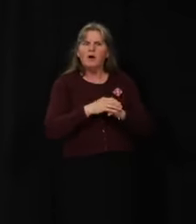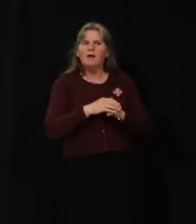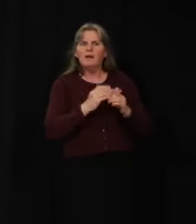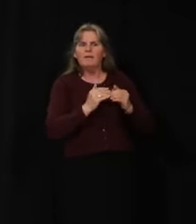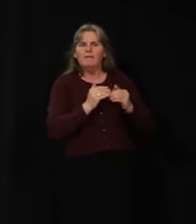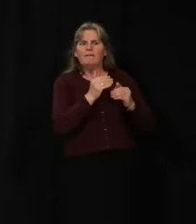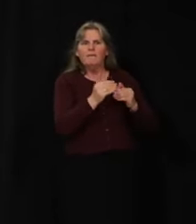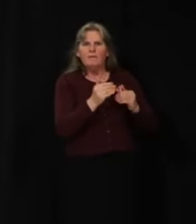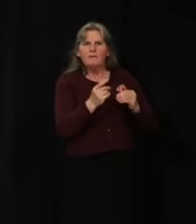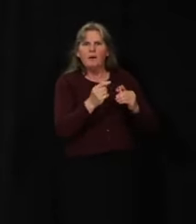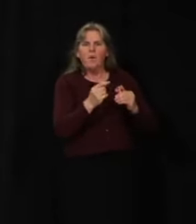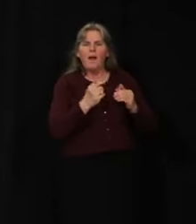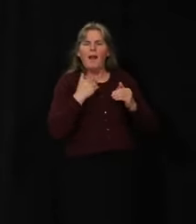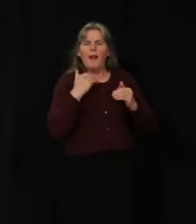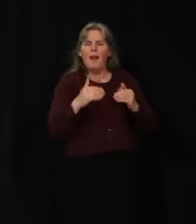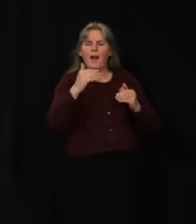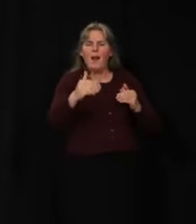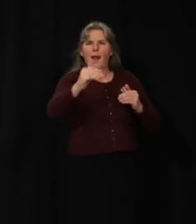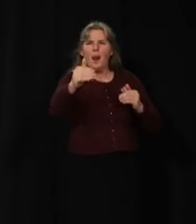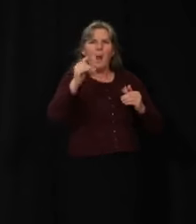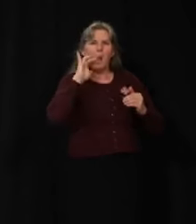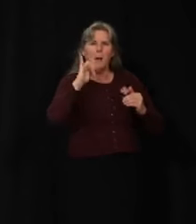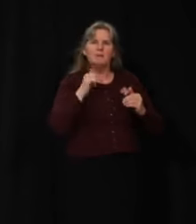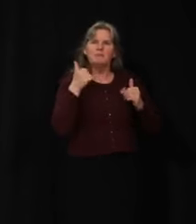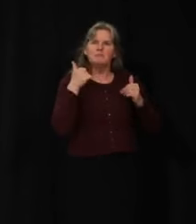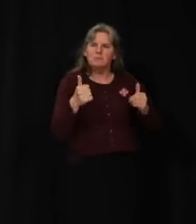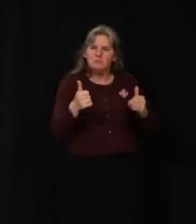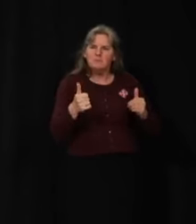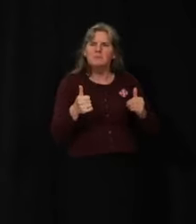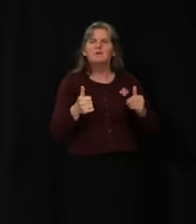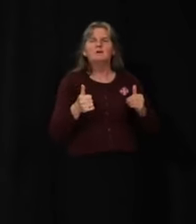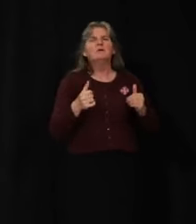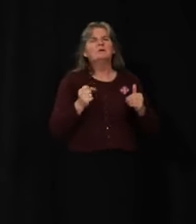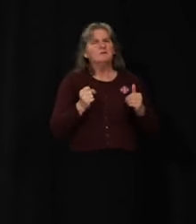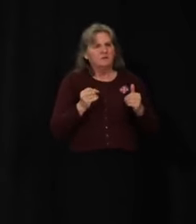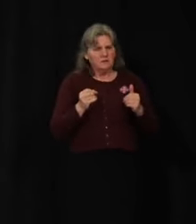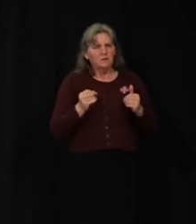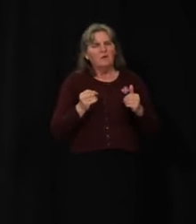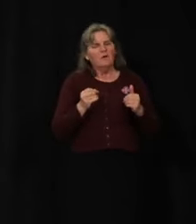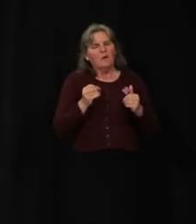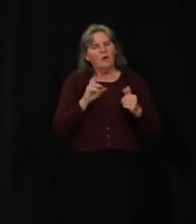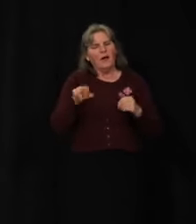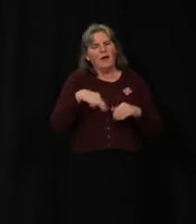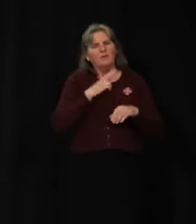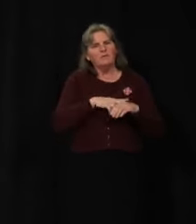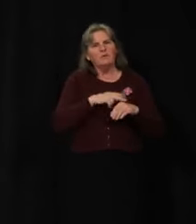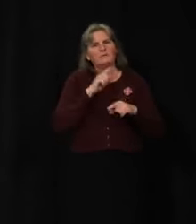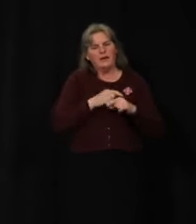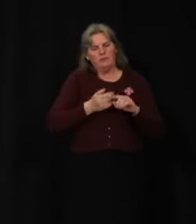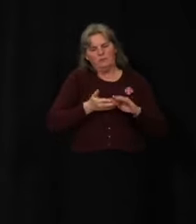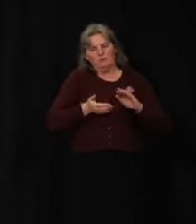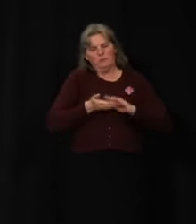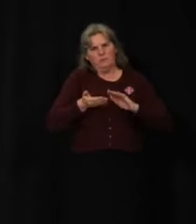Bars are higher risk establishments. They will remain closed for now. Once phase I is well underway,